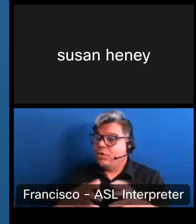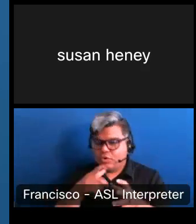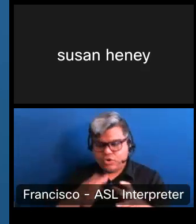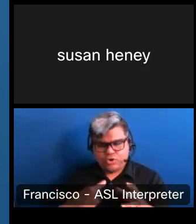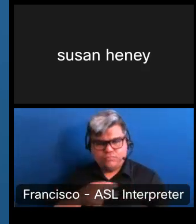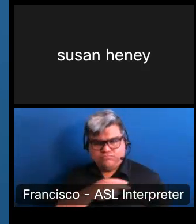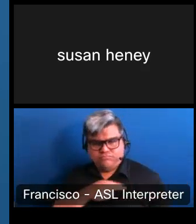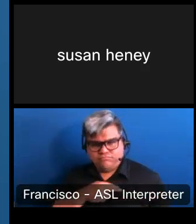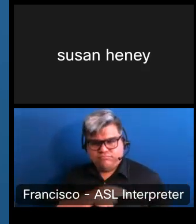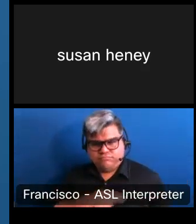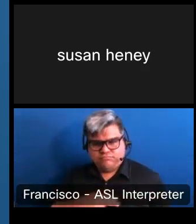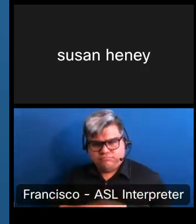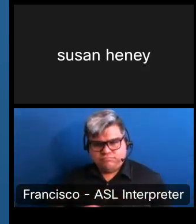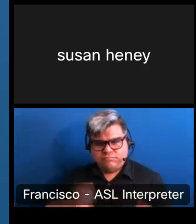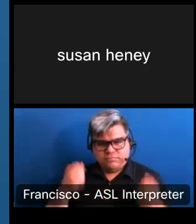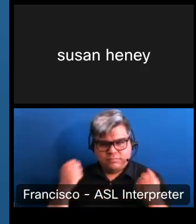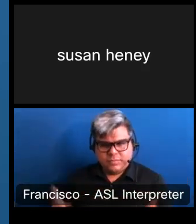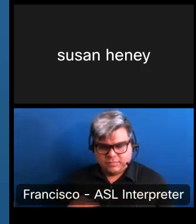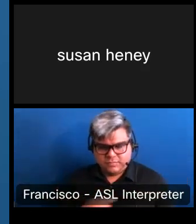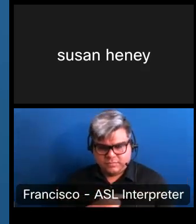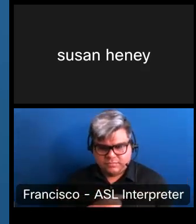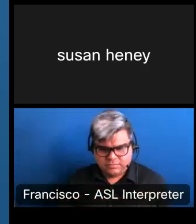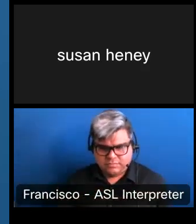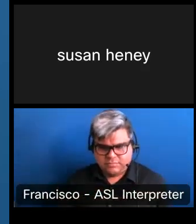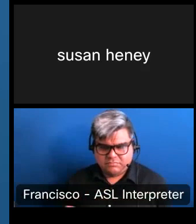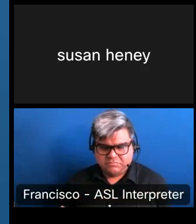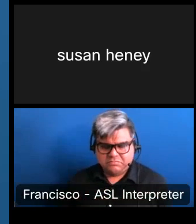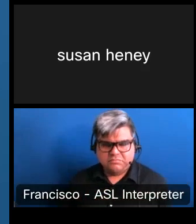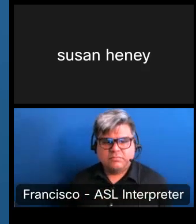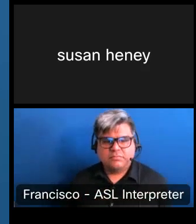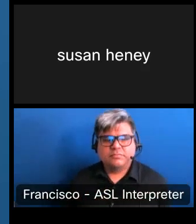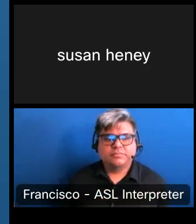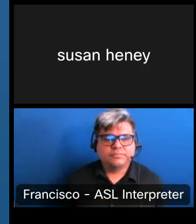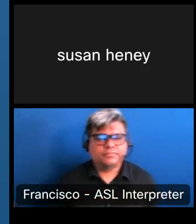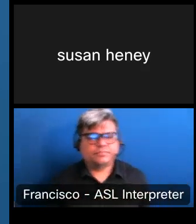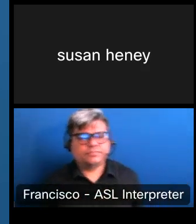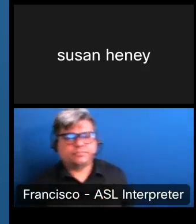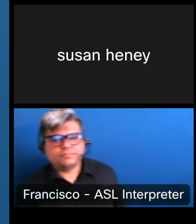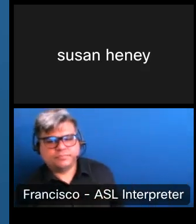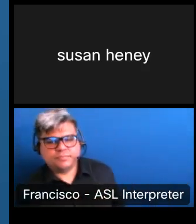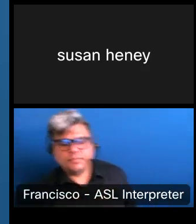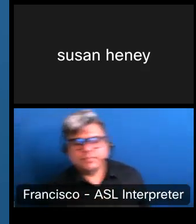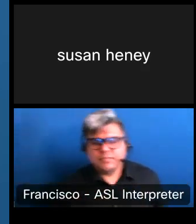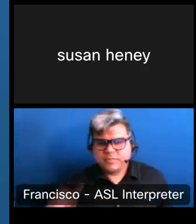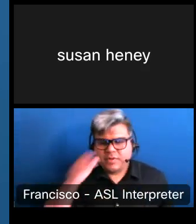ethnicity categories. The concept race in combination includes people who reported